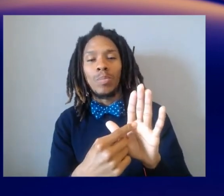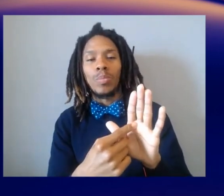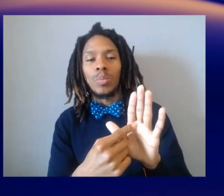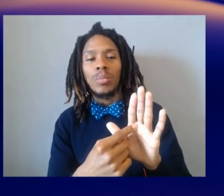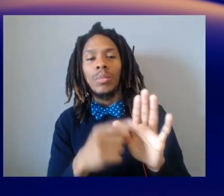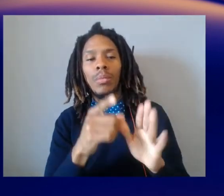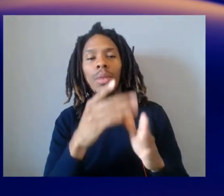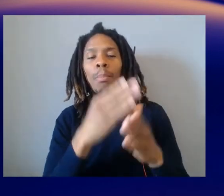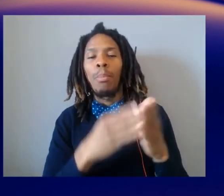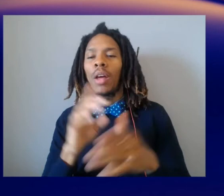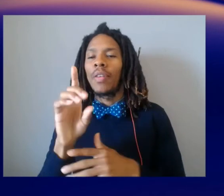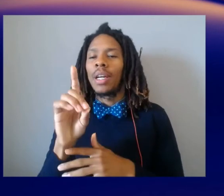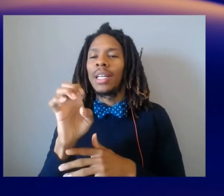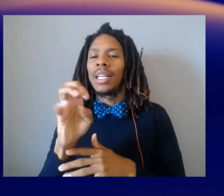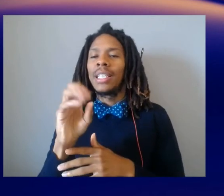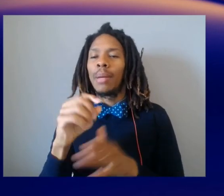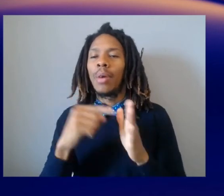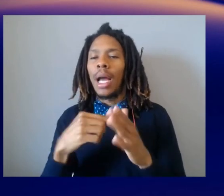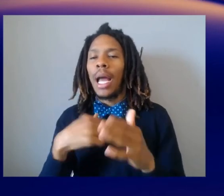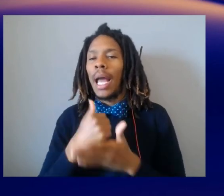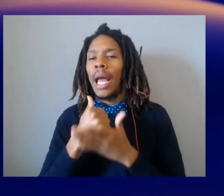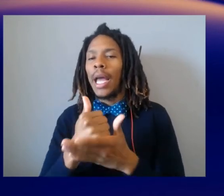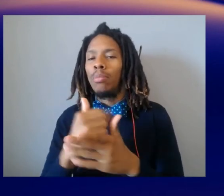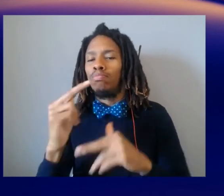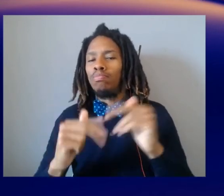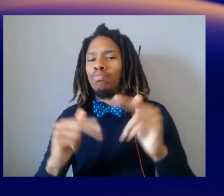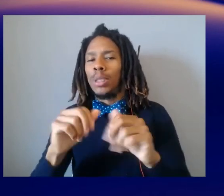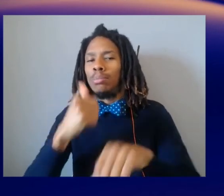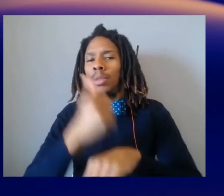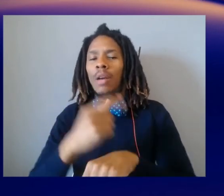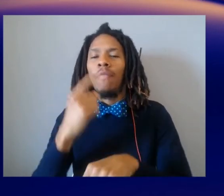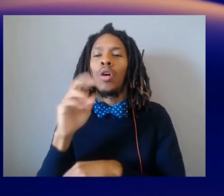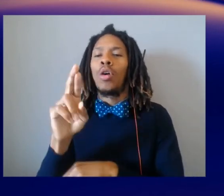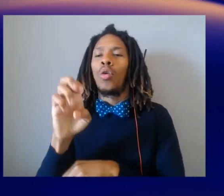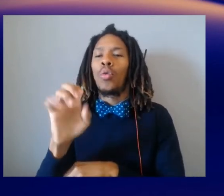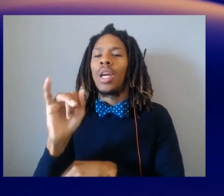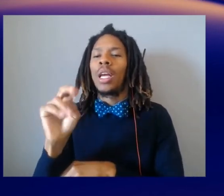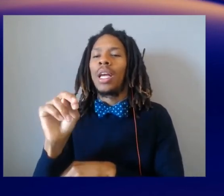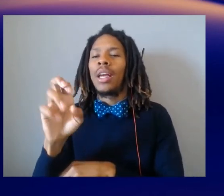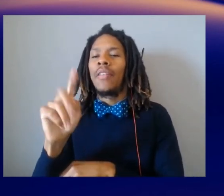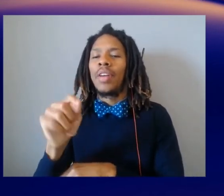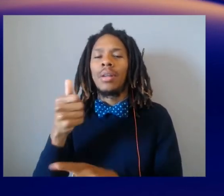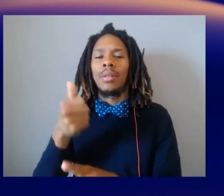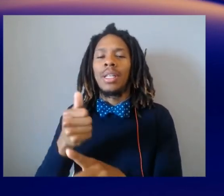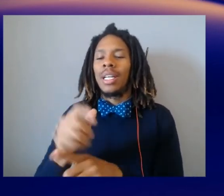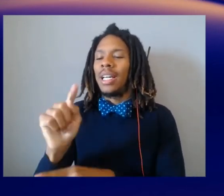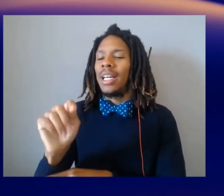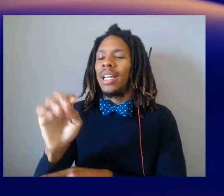that I helped with for re:Invent. So this is actually a telehealth demo. So what you see on the left